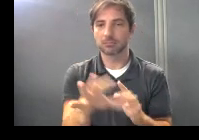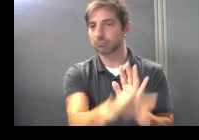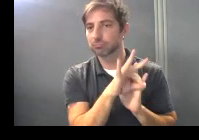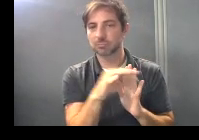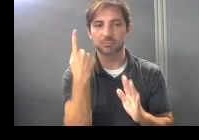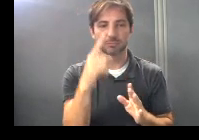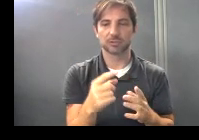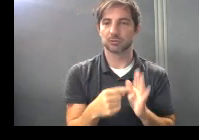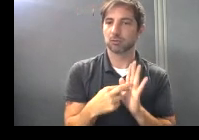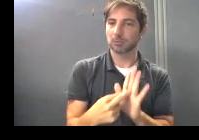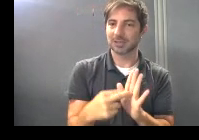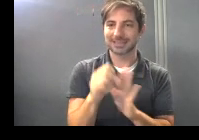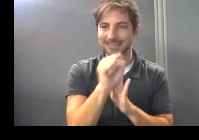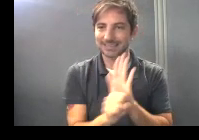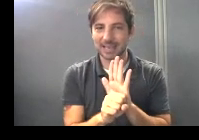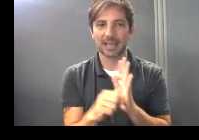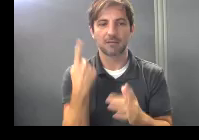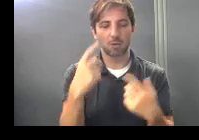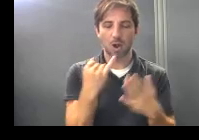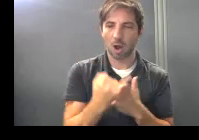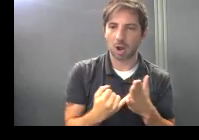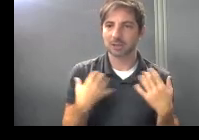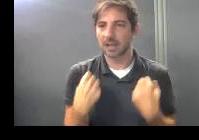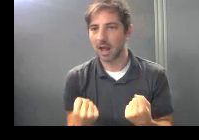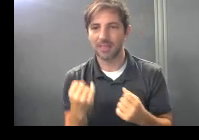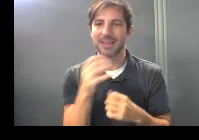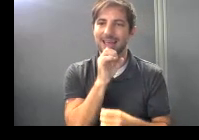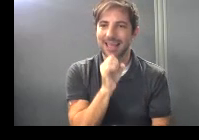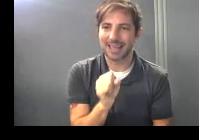STATEWIDE COMMUNITIES IN ARTS RESPECT HEALTH AND AGES INITIATIVE.